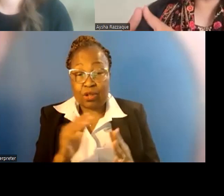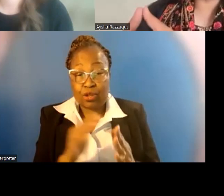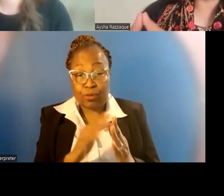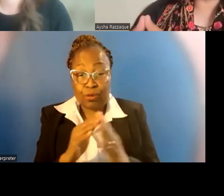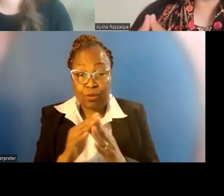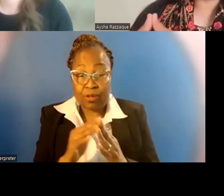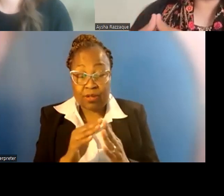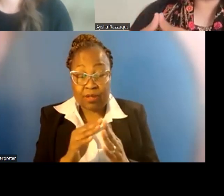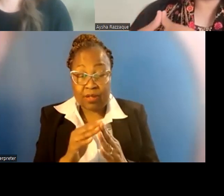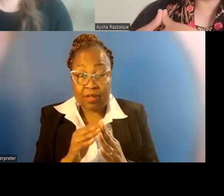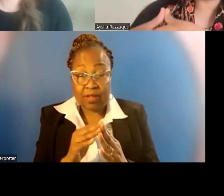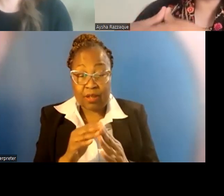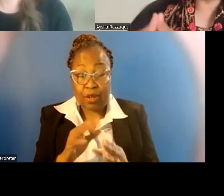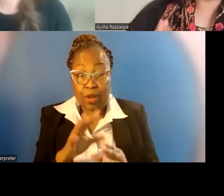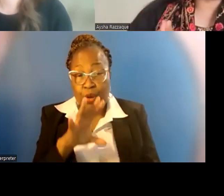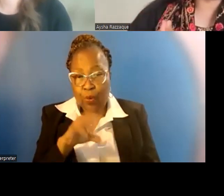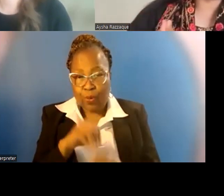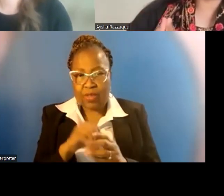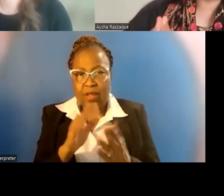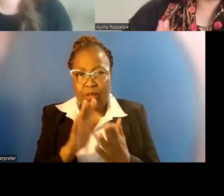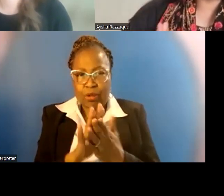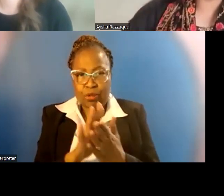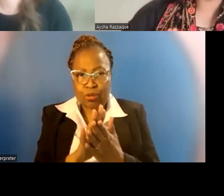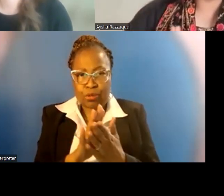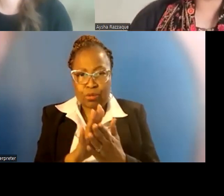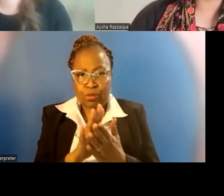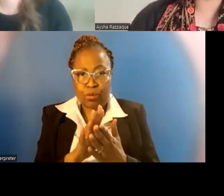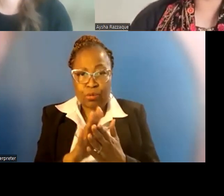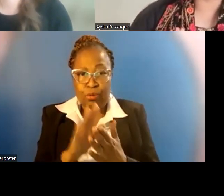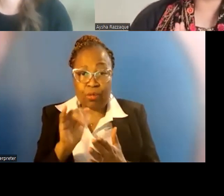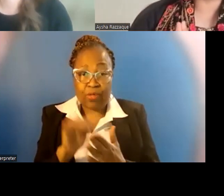within the school that they're looking to apply to.